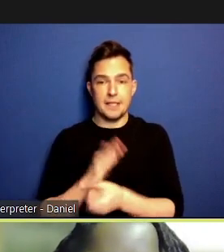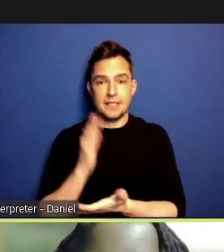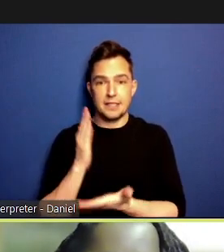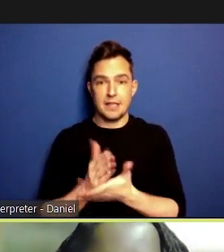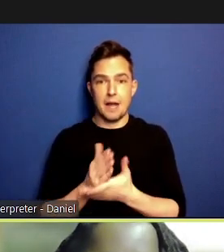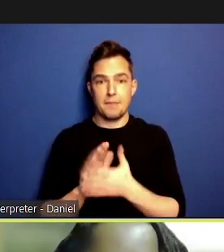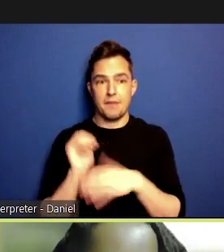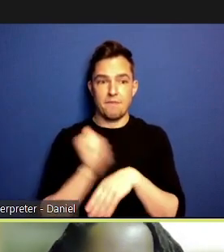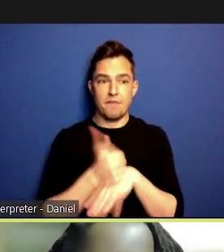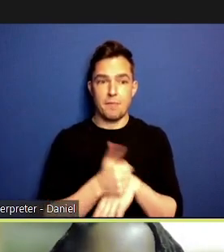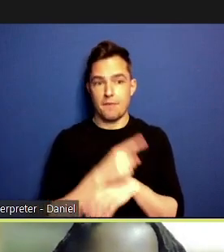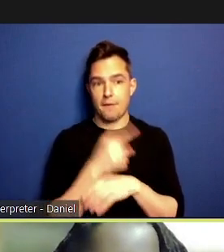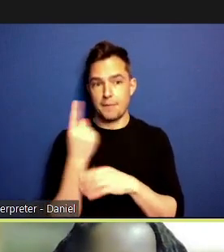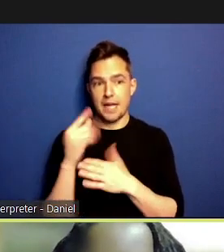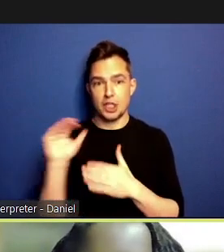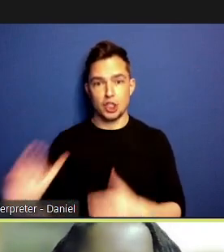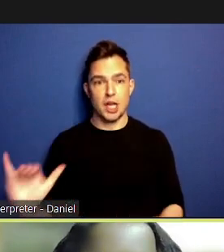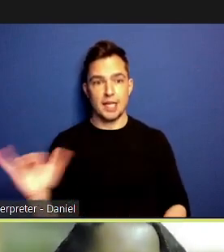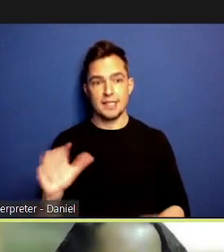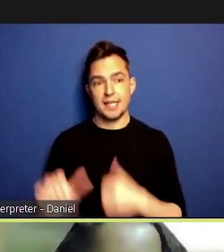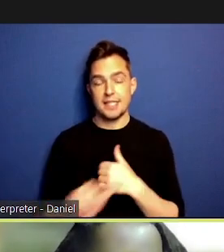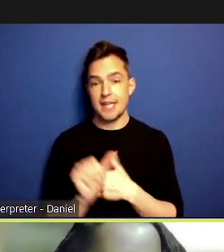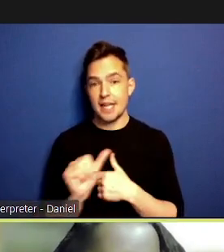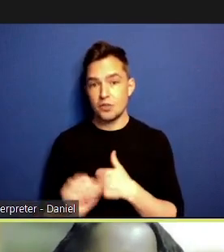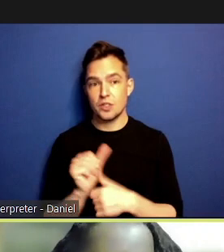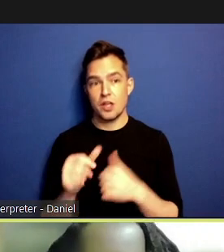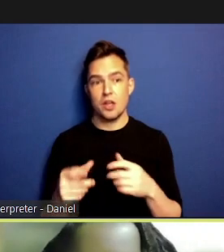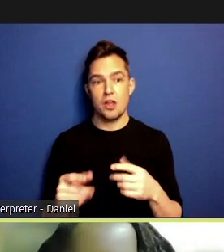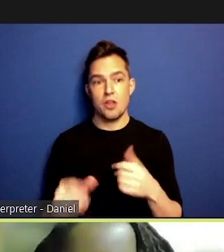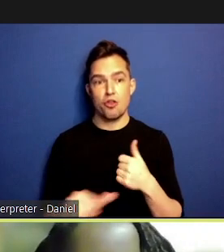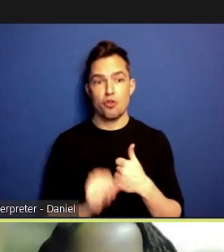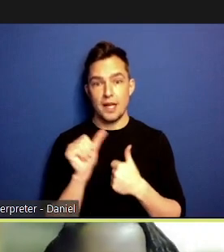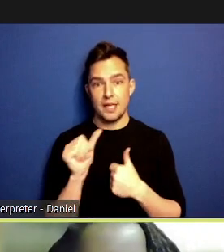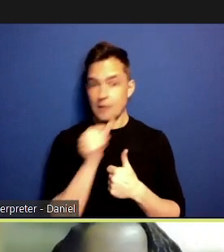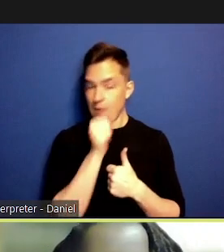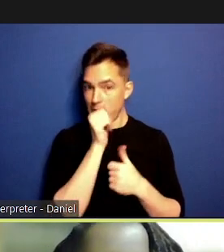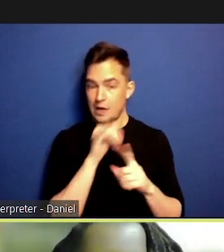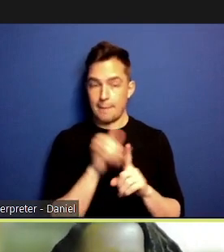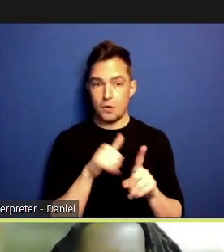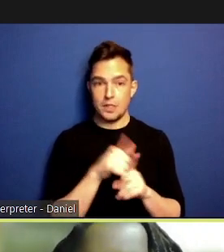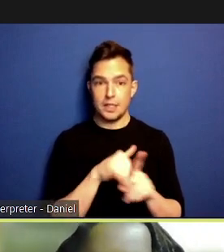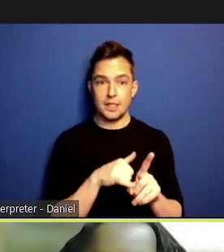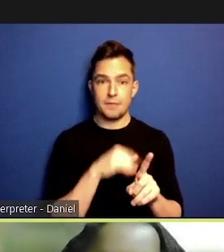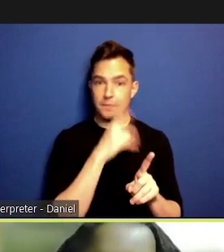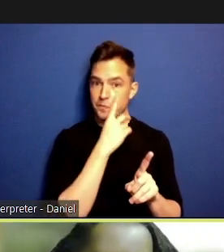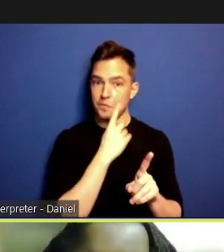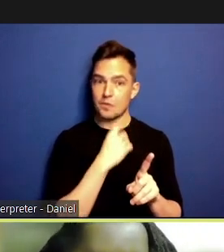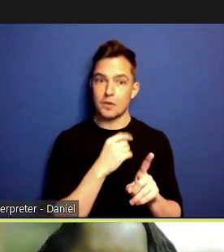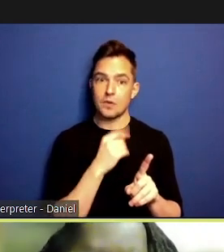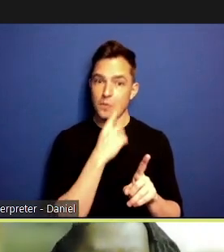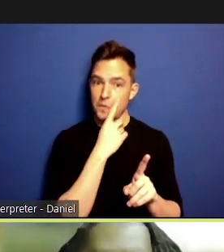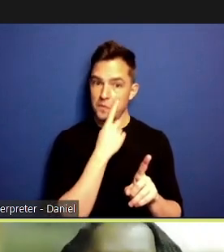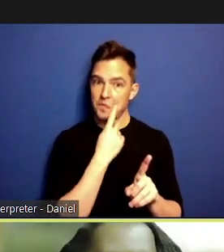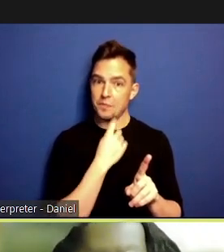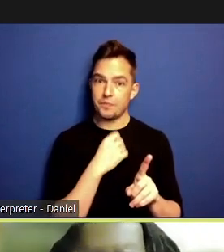of a black child as dangerous and threatening and a bully and you know, really interrogate